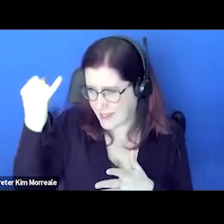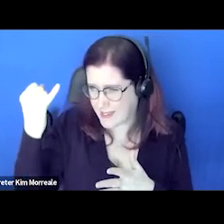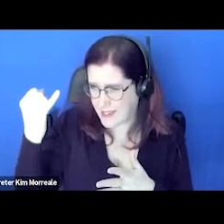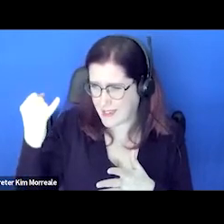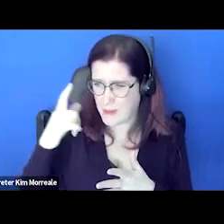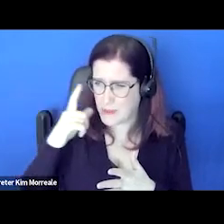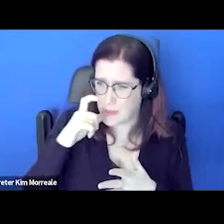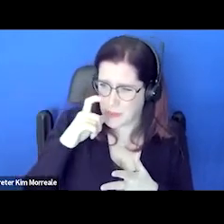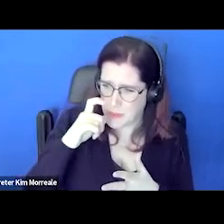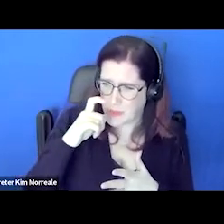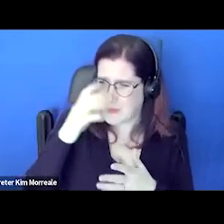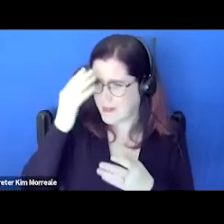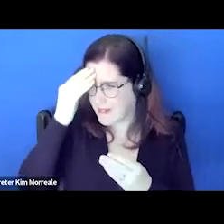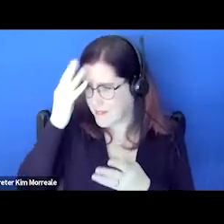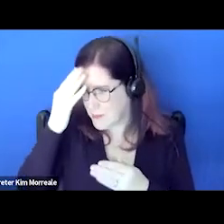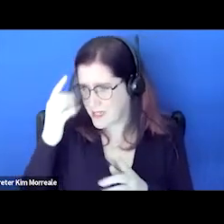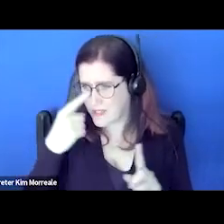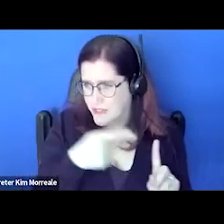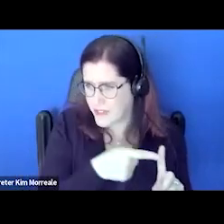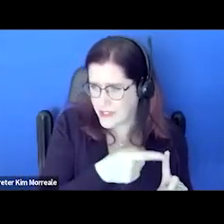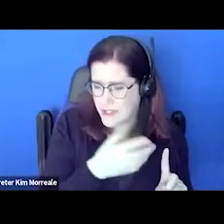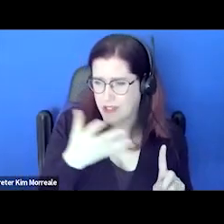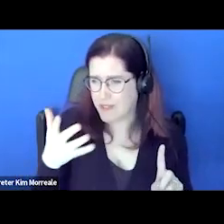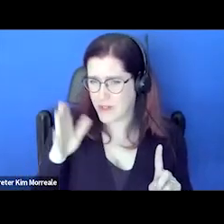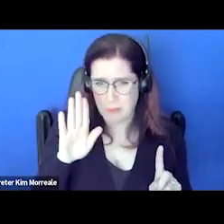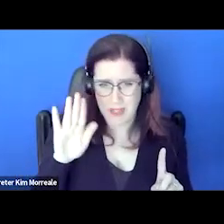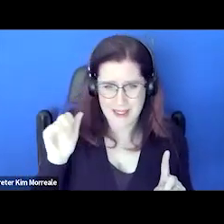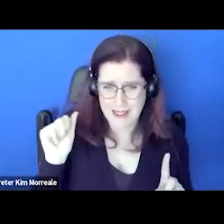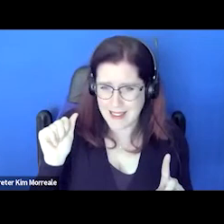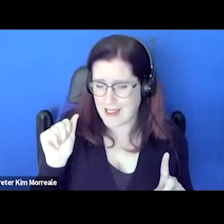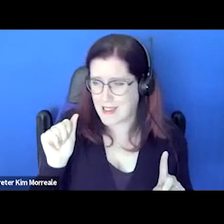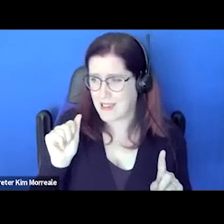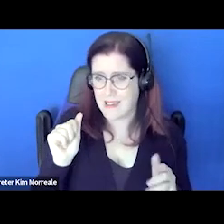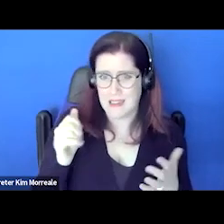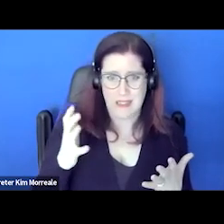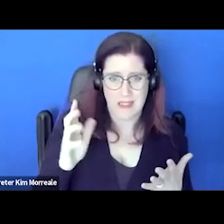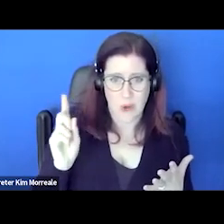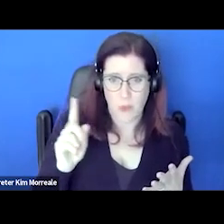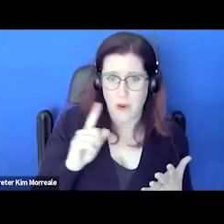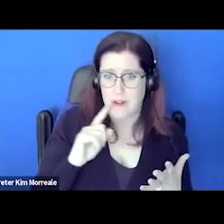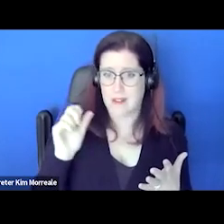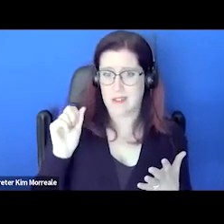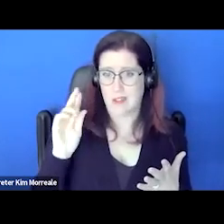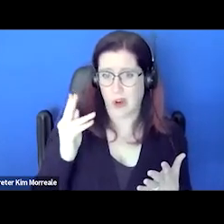who the information officer is for BIA? Do you know where archived records go?"